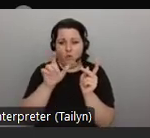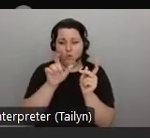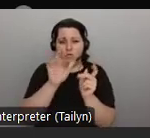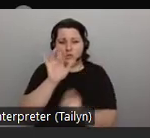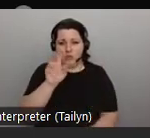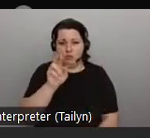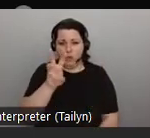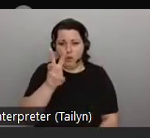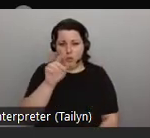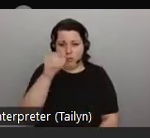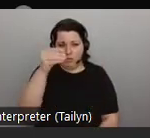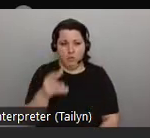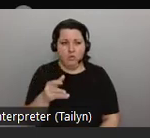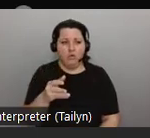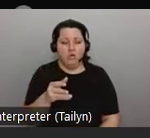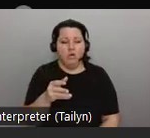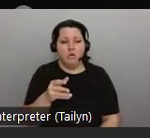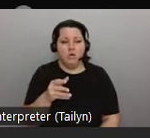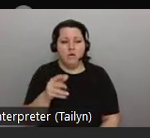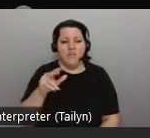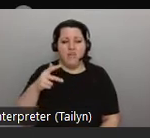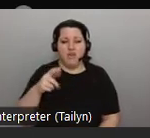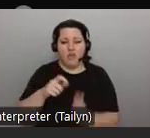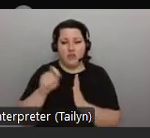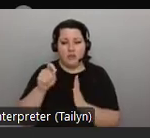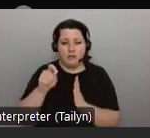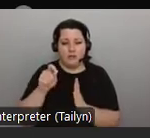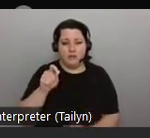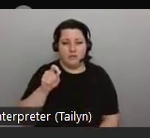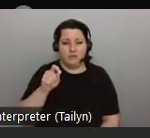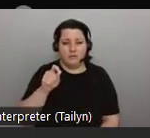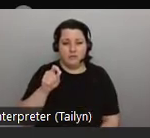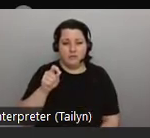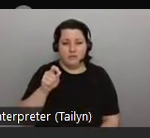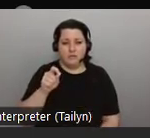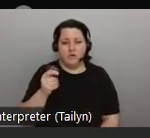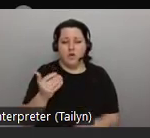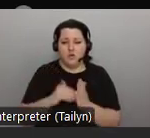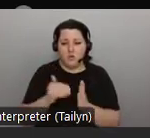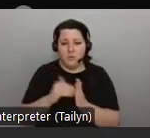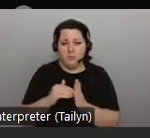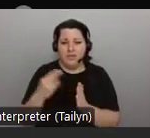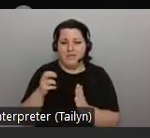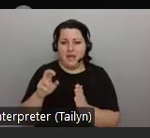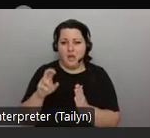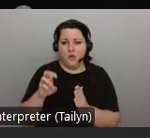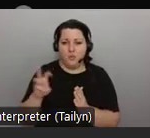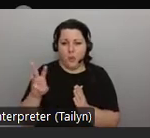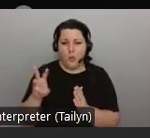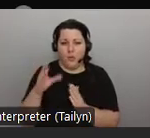first tab is table, the second one is row. So click row,